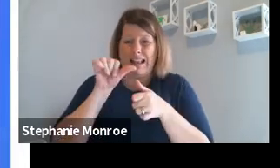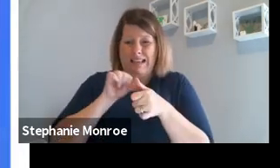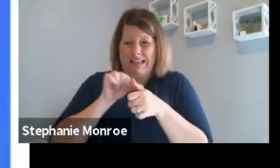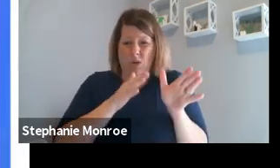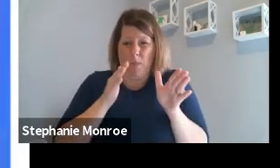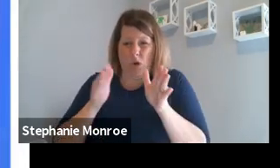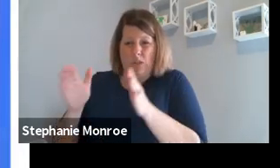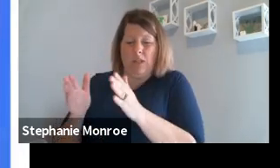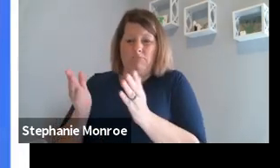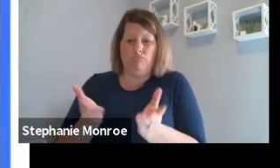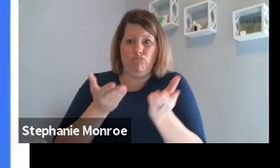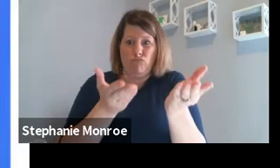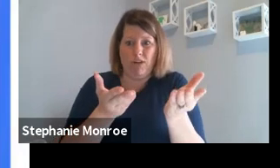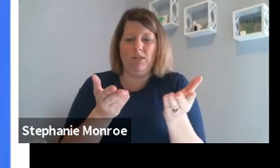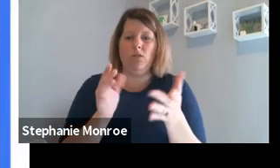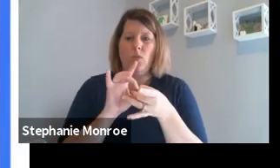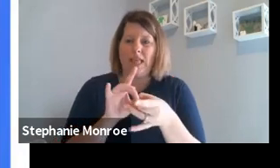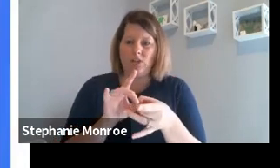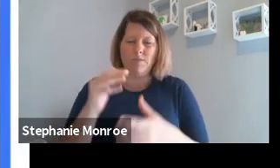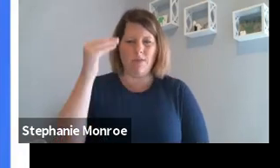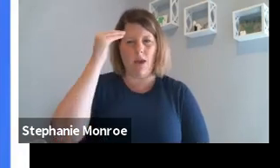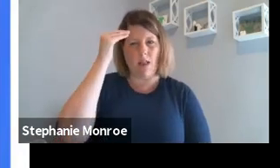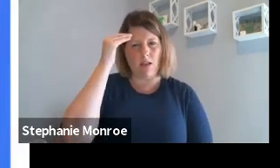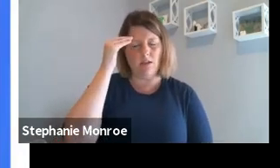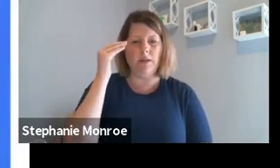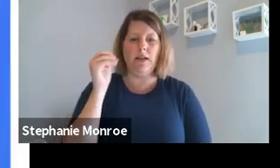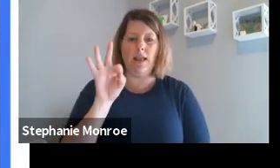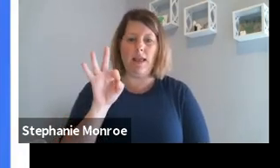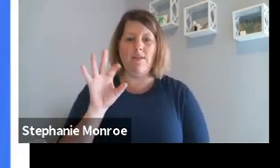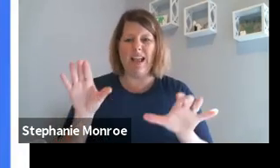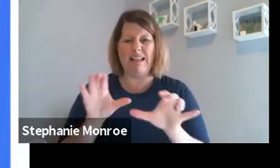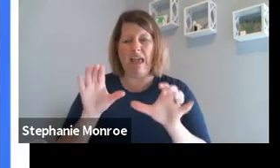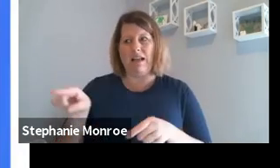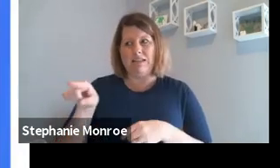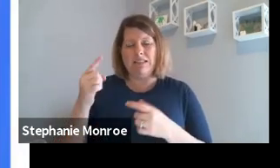into the relationship, the acknowledgment, if an act has occurred, if something has occurred,